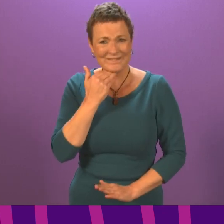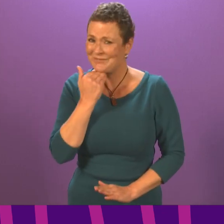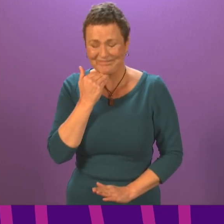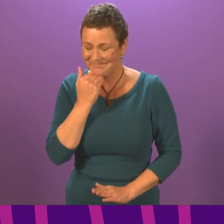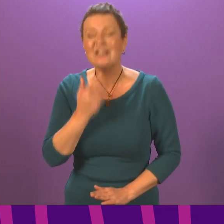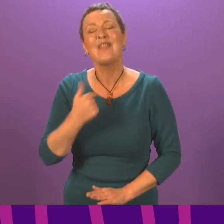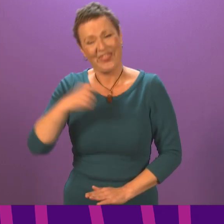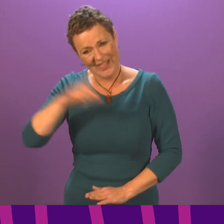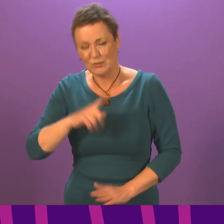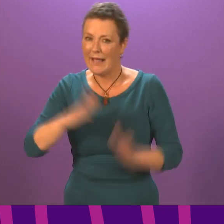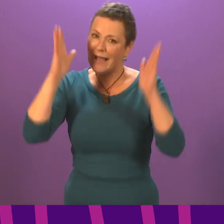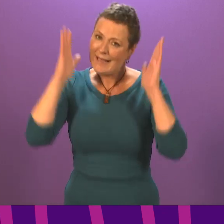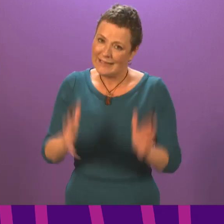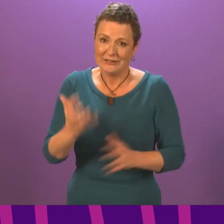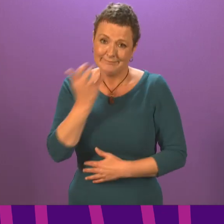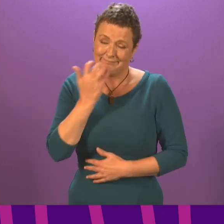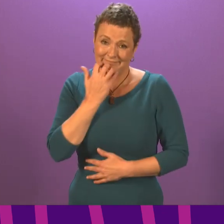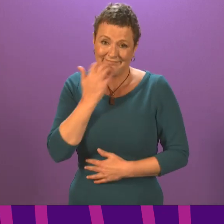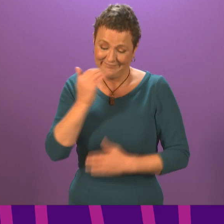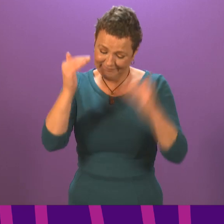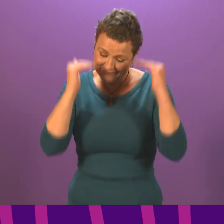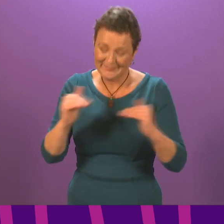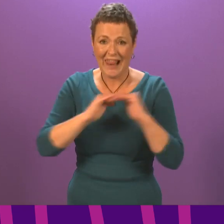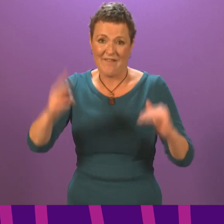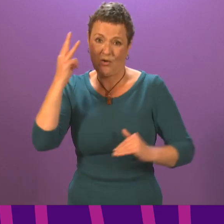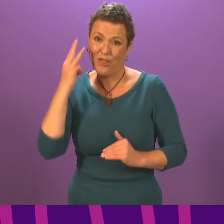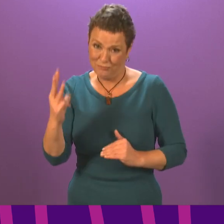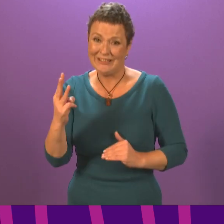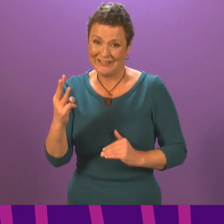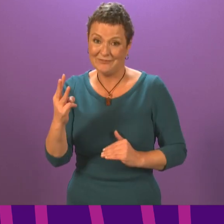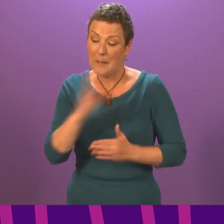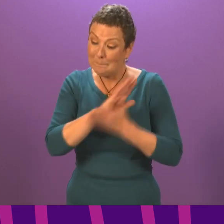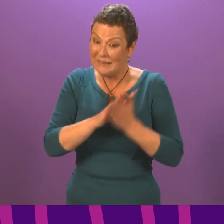level 3 restrictions will have that effect over the next few weeks.